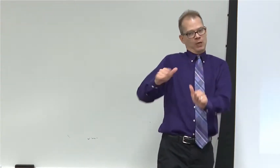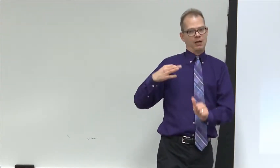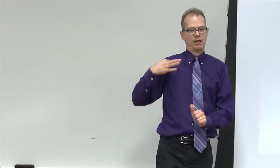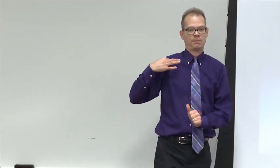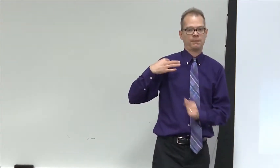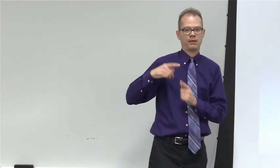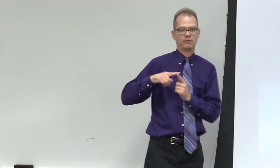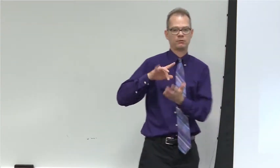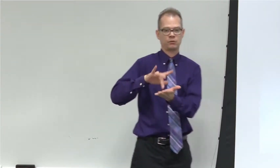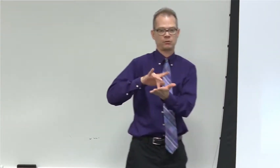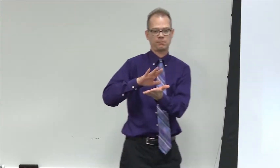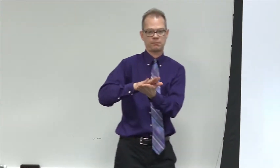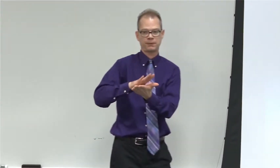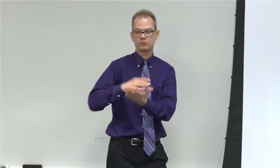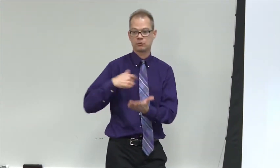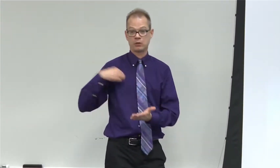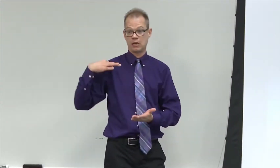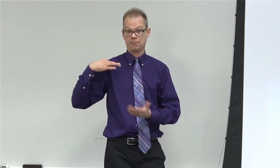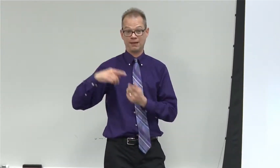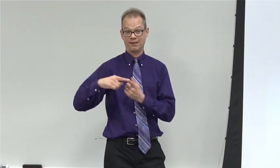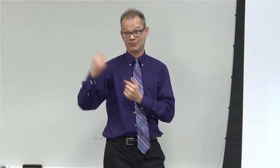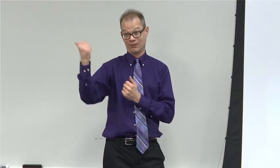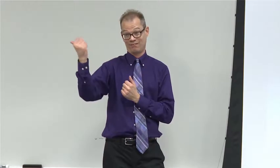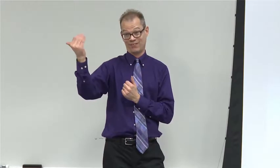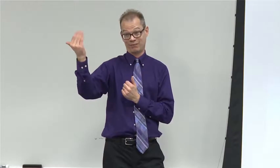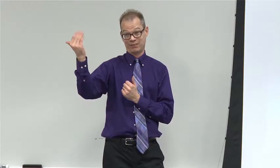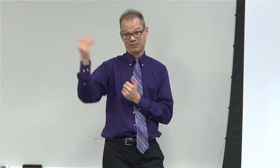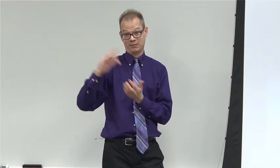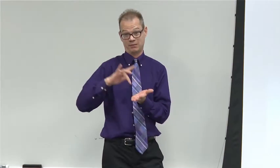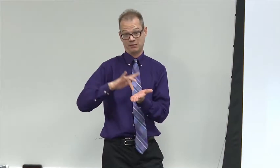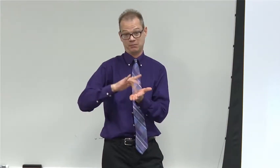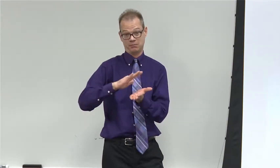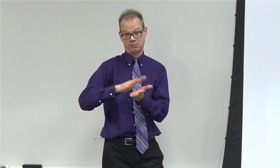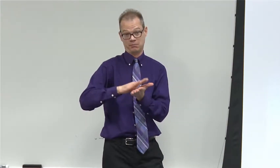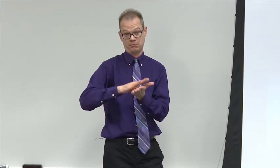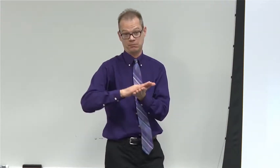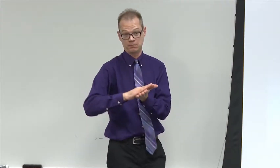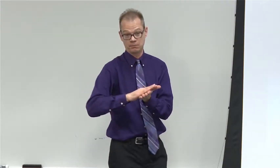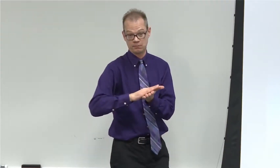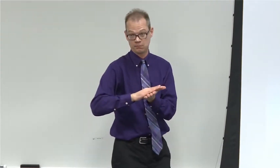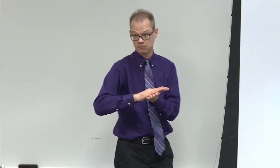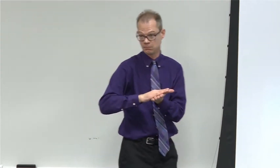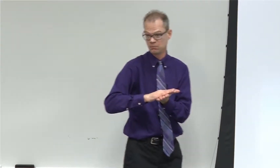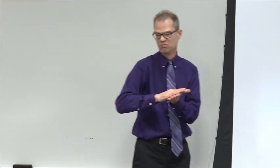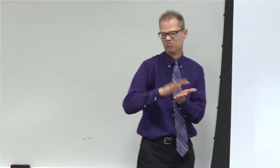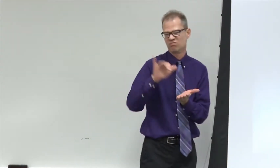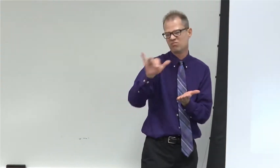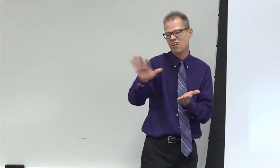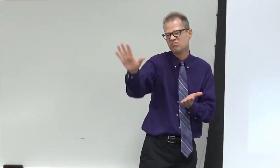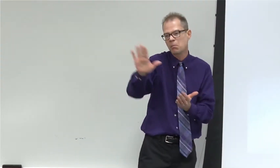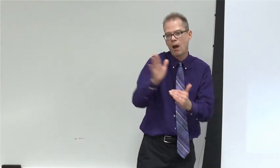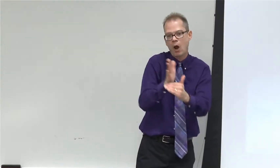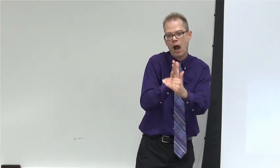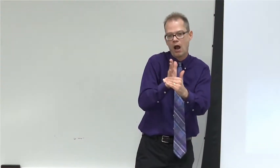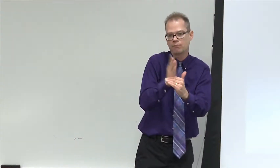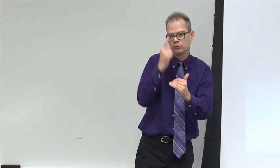and I decided to apply to medical school. I applied to 15 medical schools.